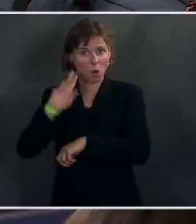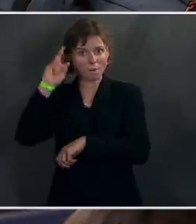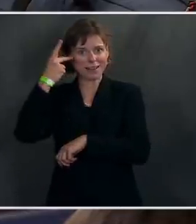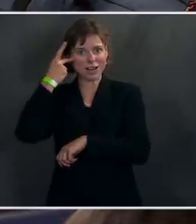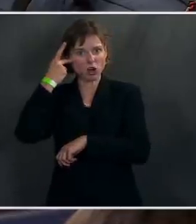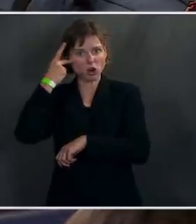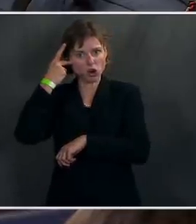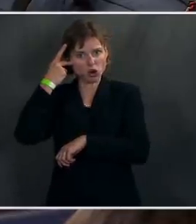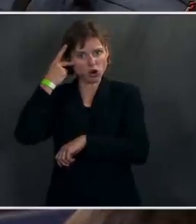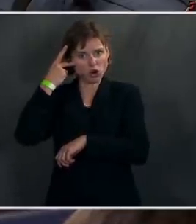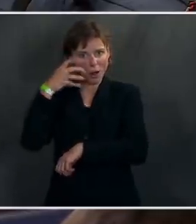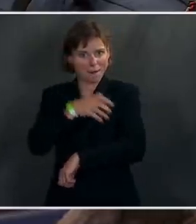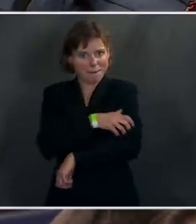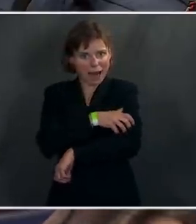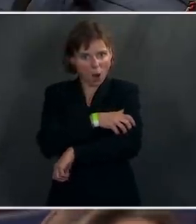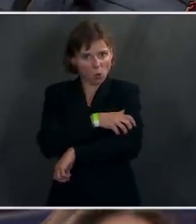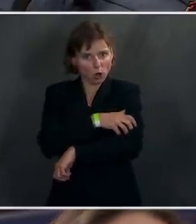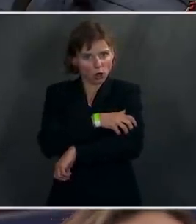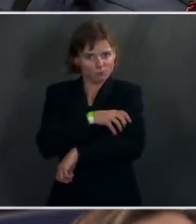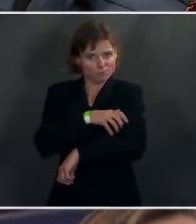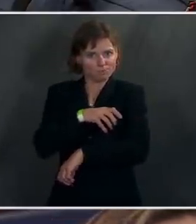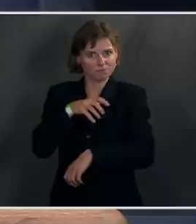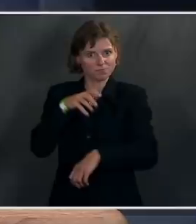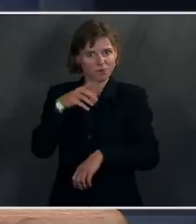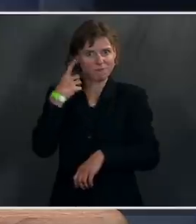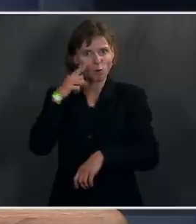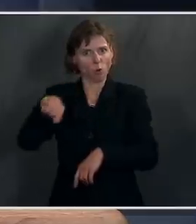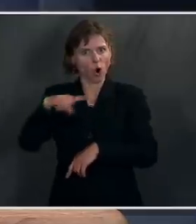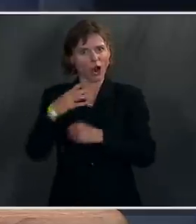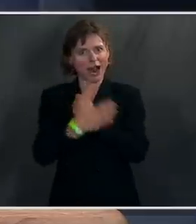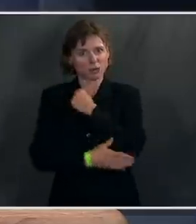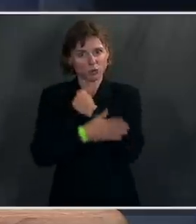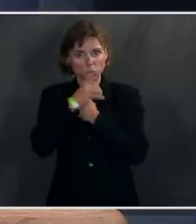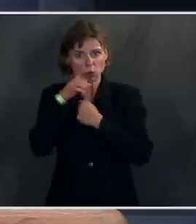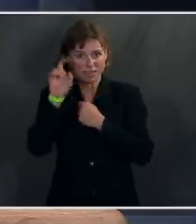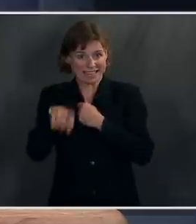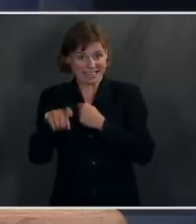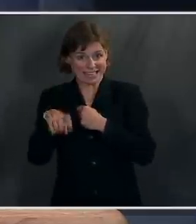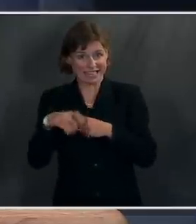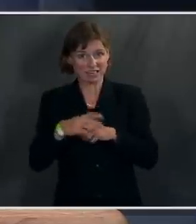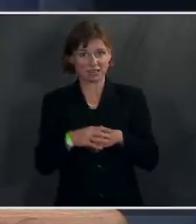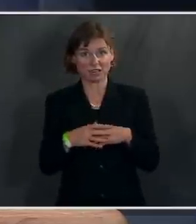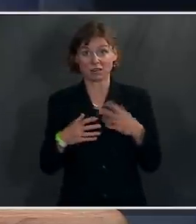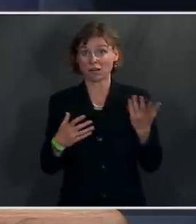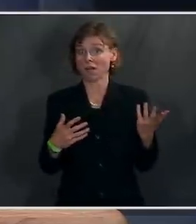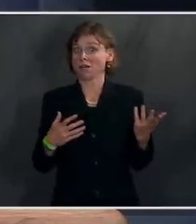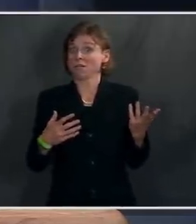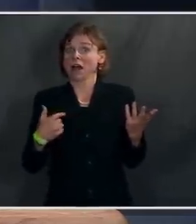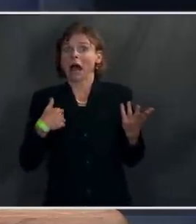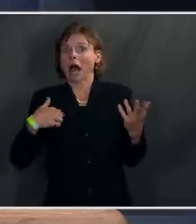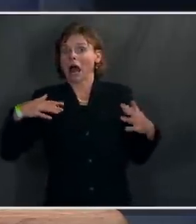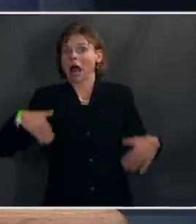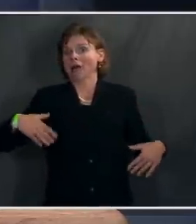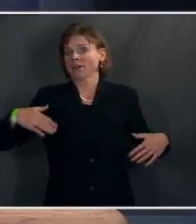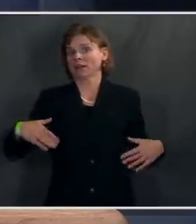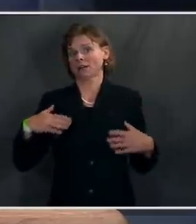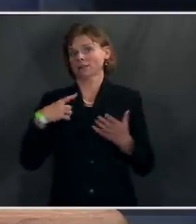perhaps in Latin America. Ms. Psaki: That is not a concern I have discussed with our national security team.